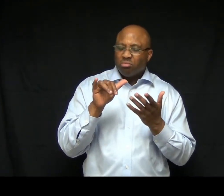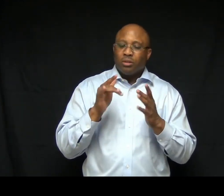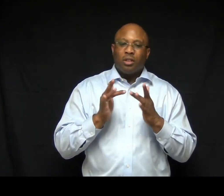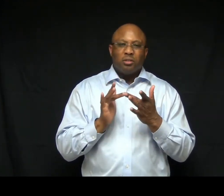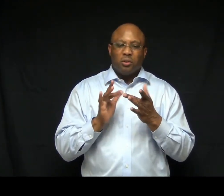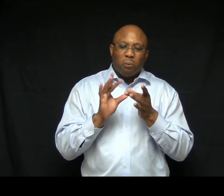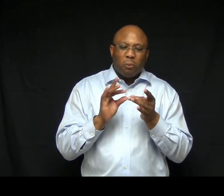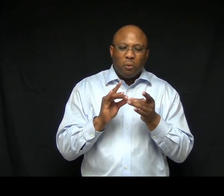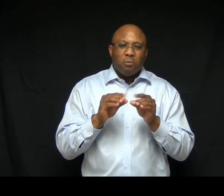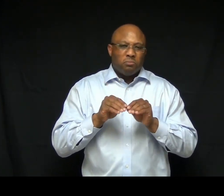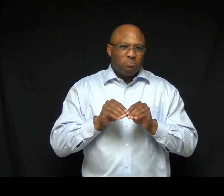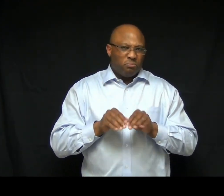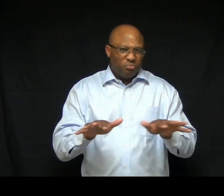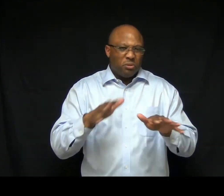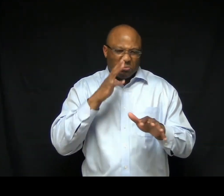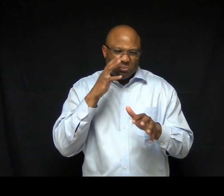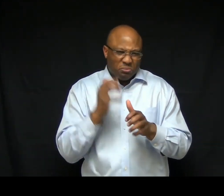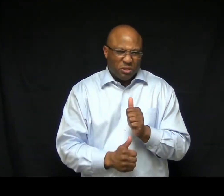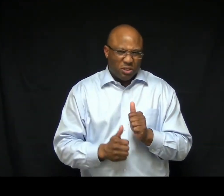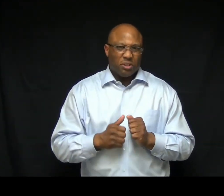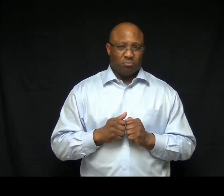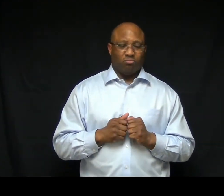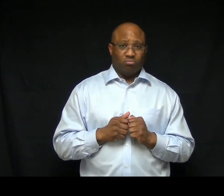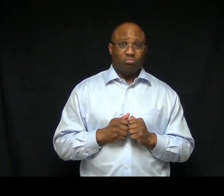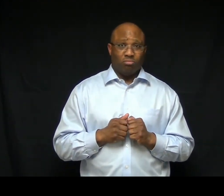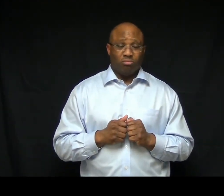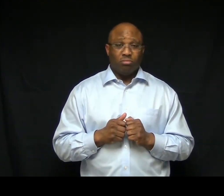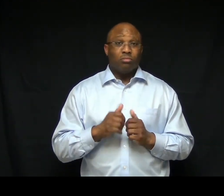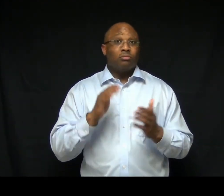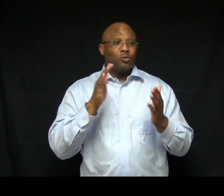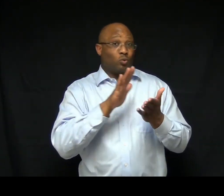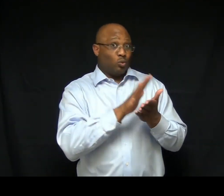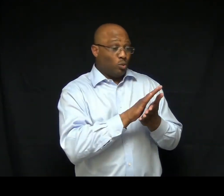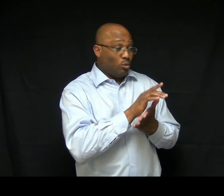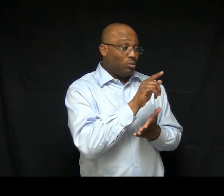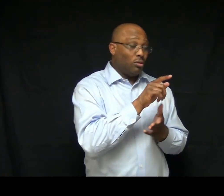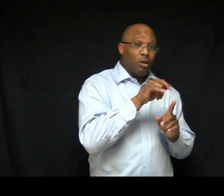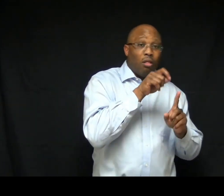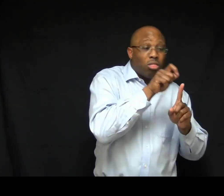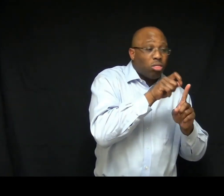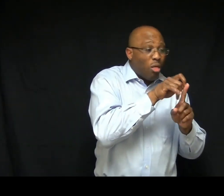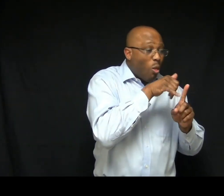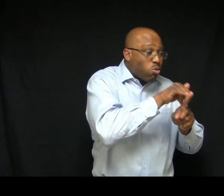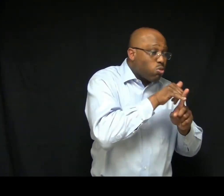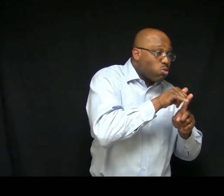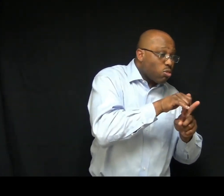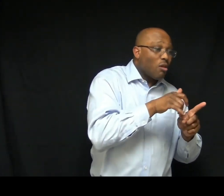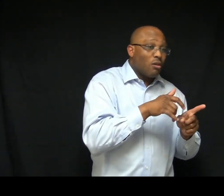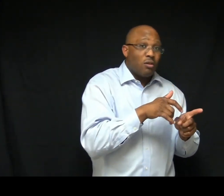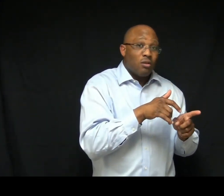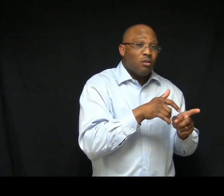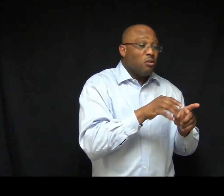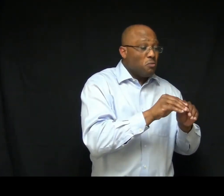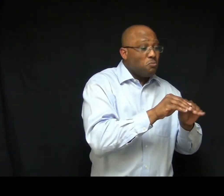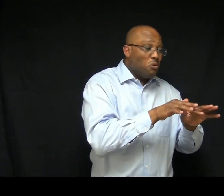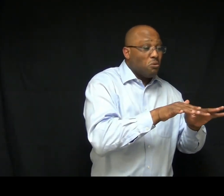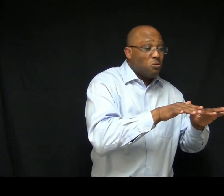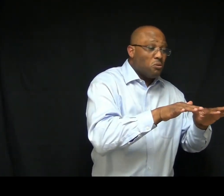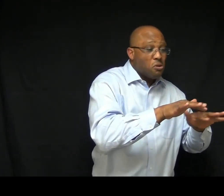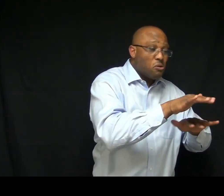using email, text, social media, etc. to send mean or threatening messages